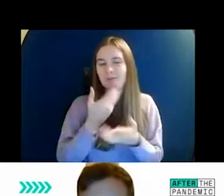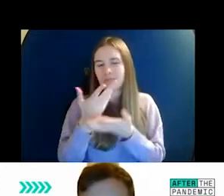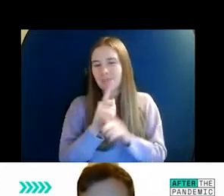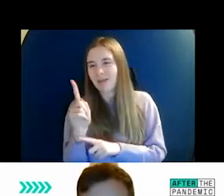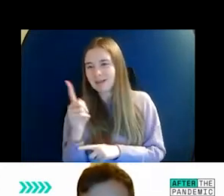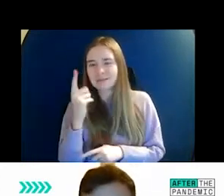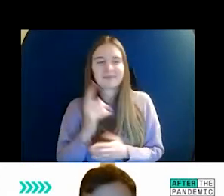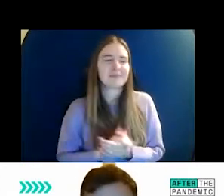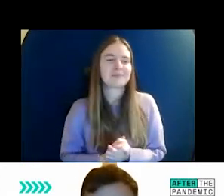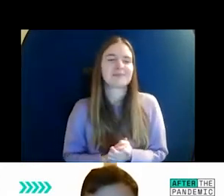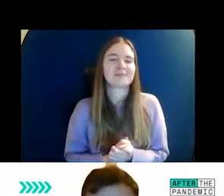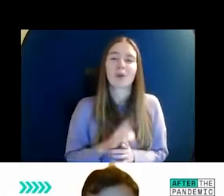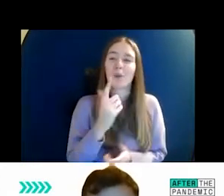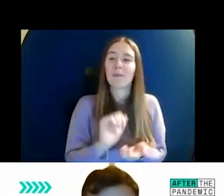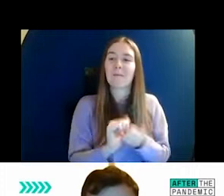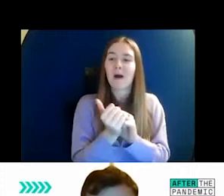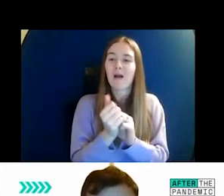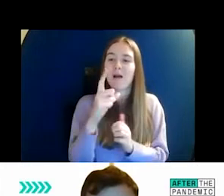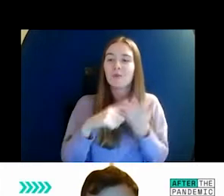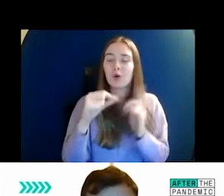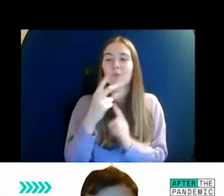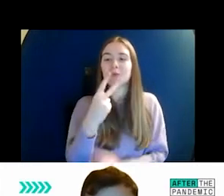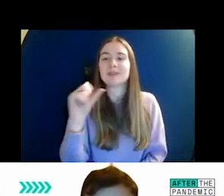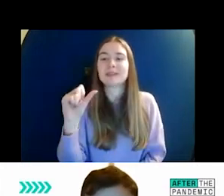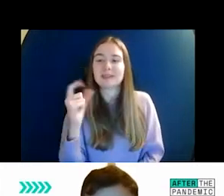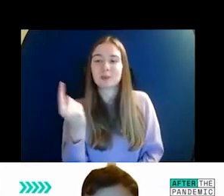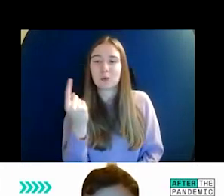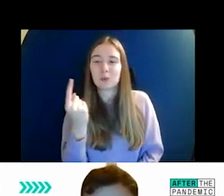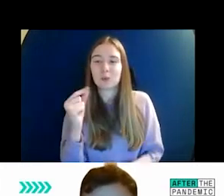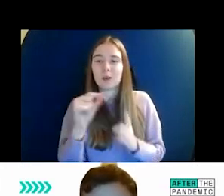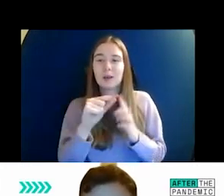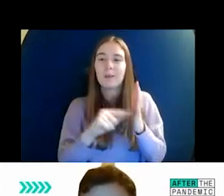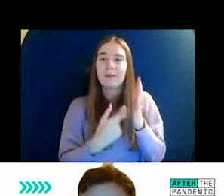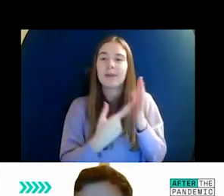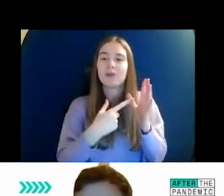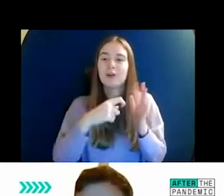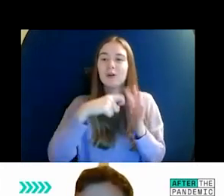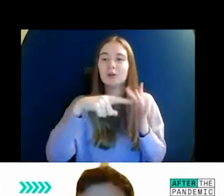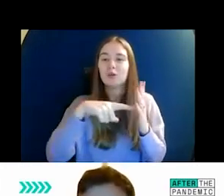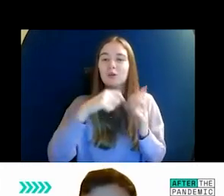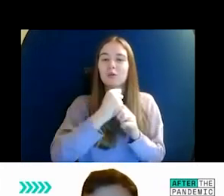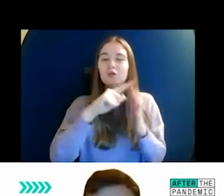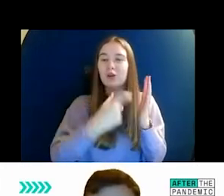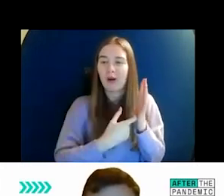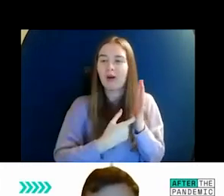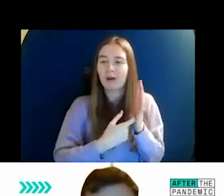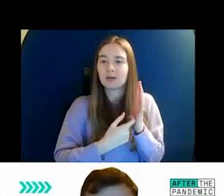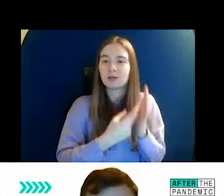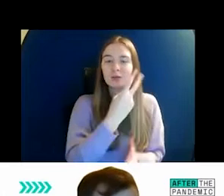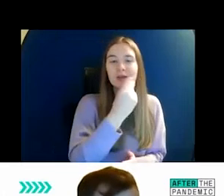But one of our partners for COP26 was a PechaKucha, which is 20 slides, with 20 seconds per slide.